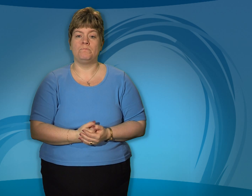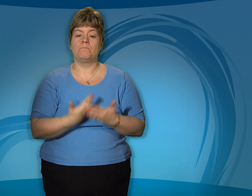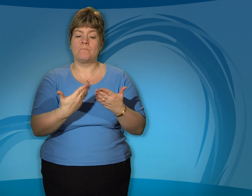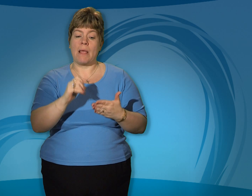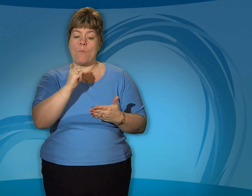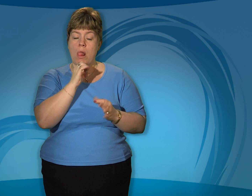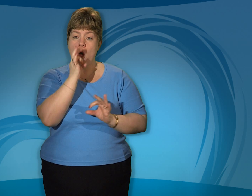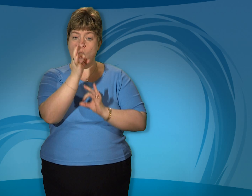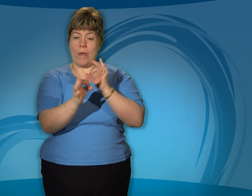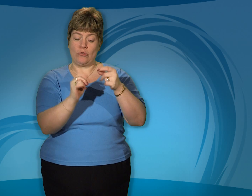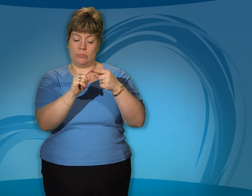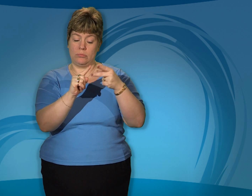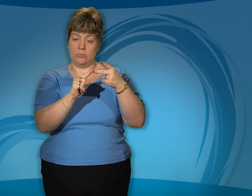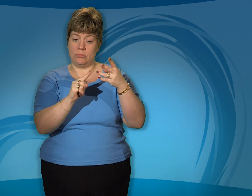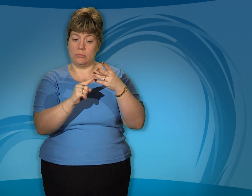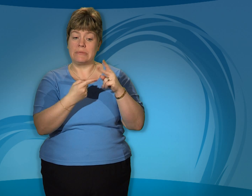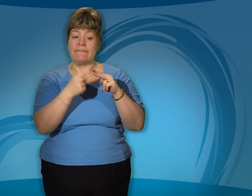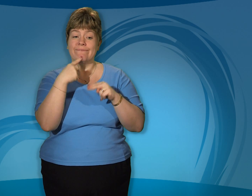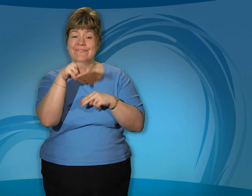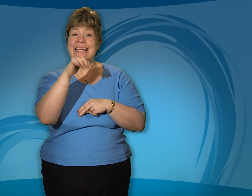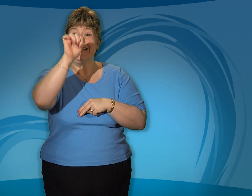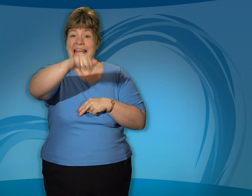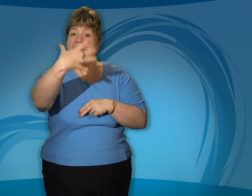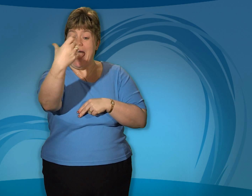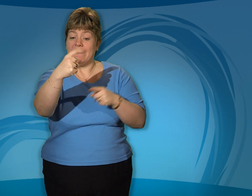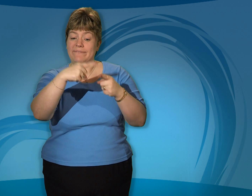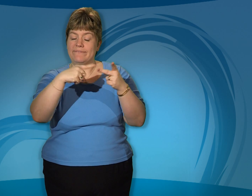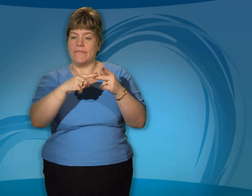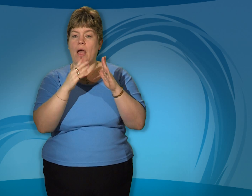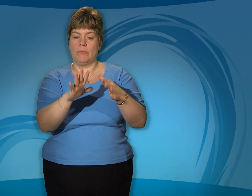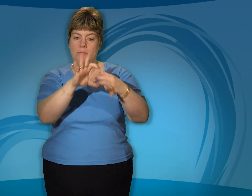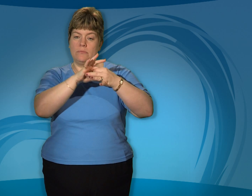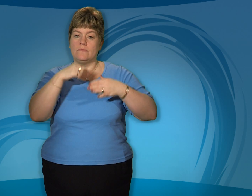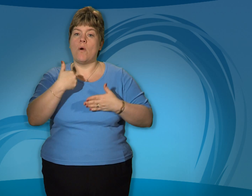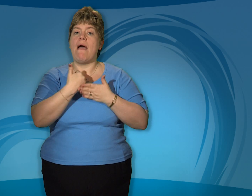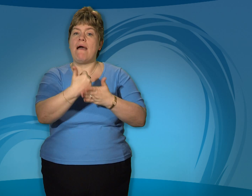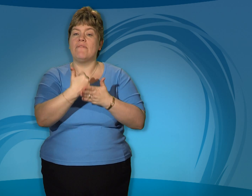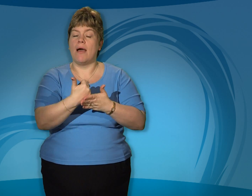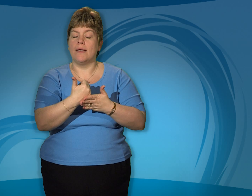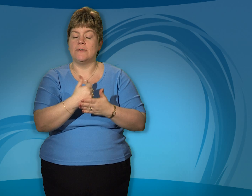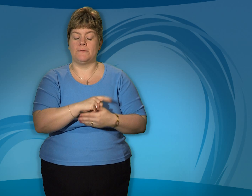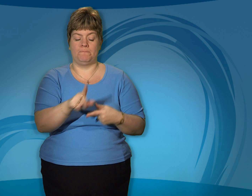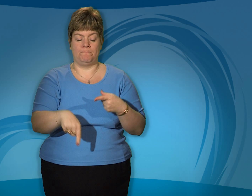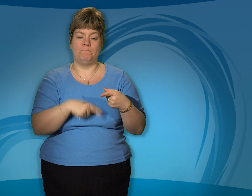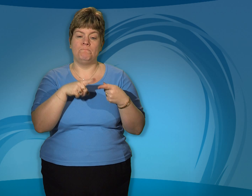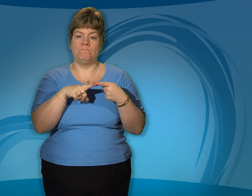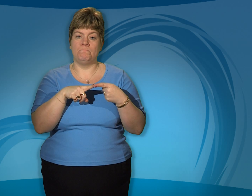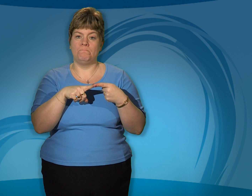If you answer yes to either of the following questions, please contact us for advice.